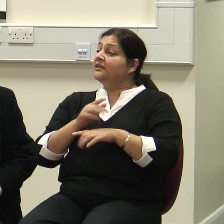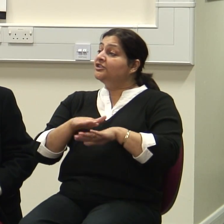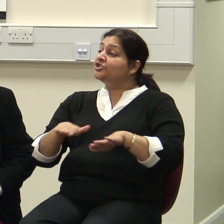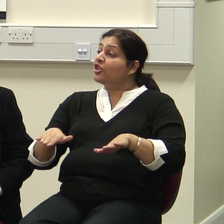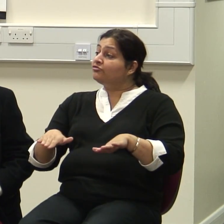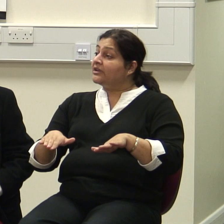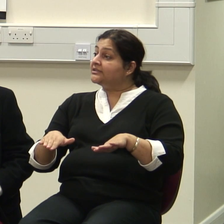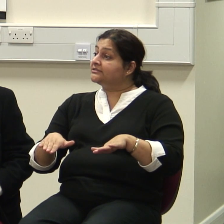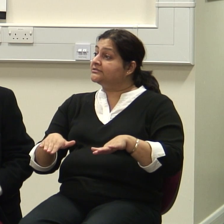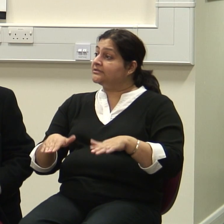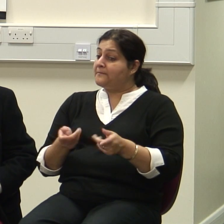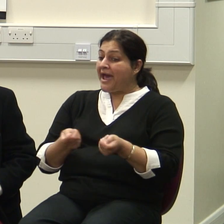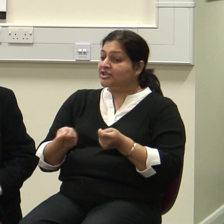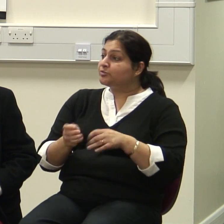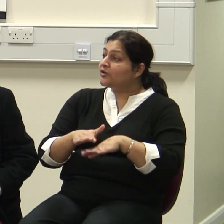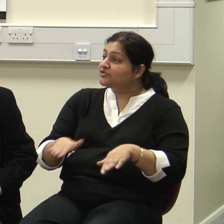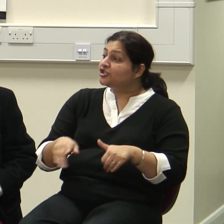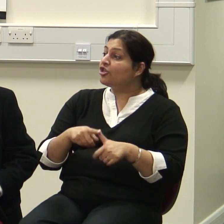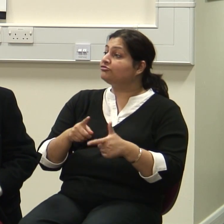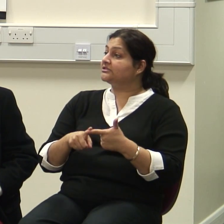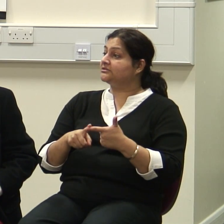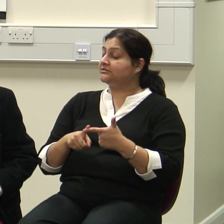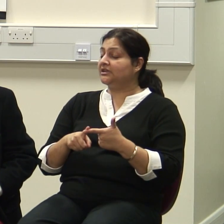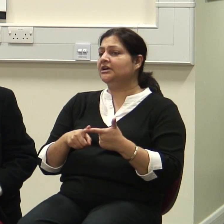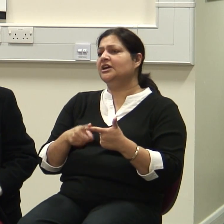presents no problem and, in some ways, makes it much more complicated. And it presents